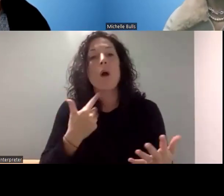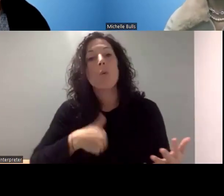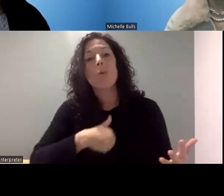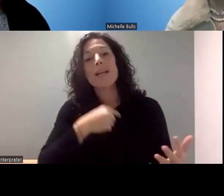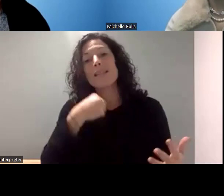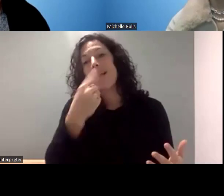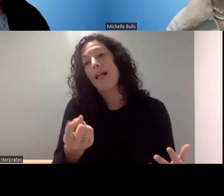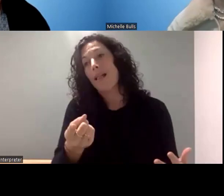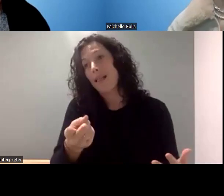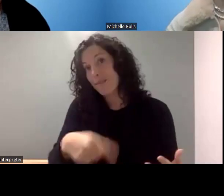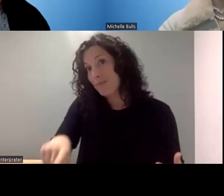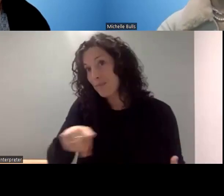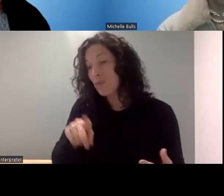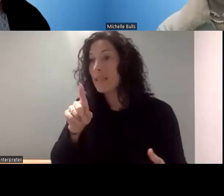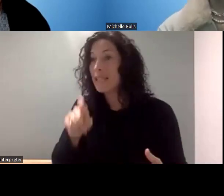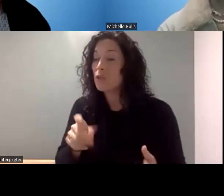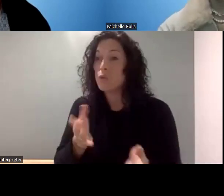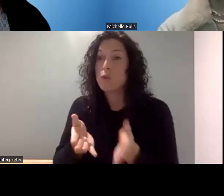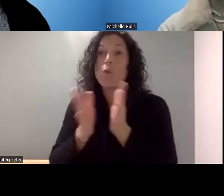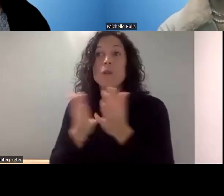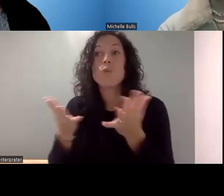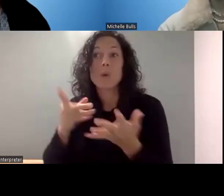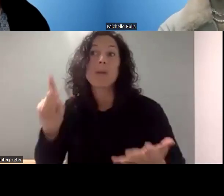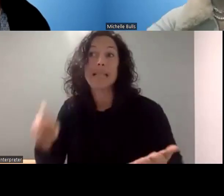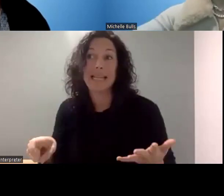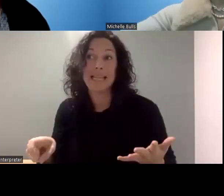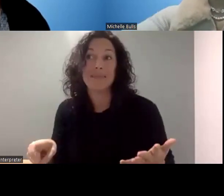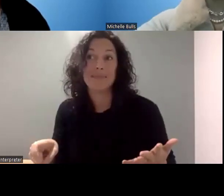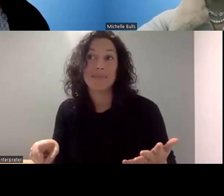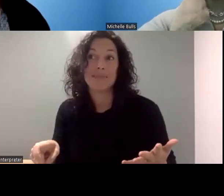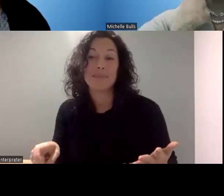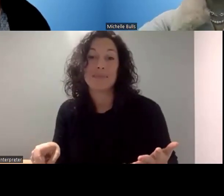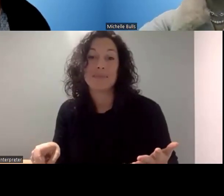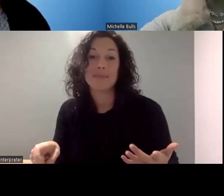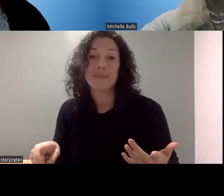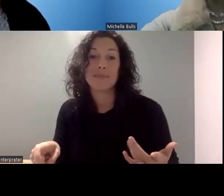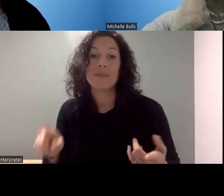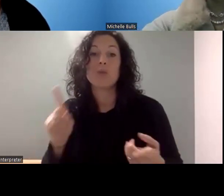is that you should request what you need in order to complete the project.